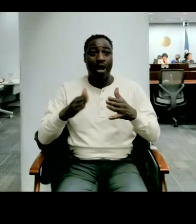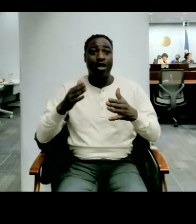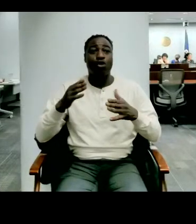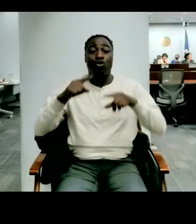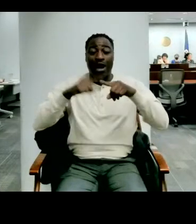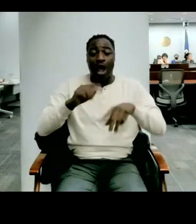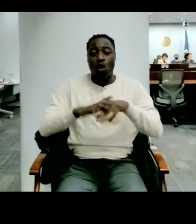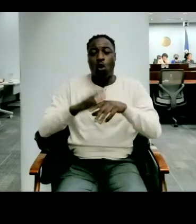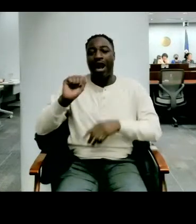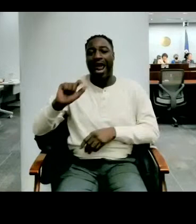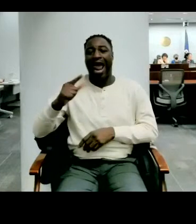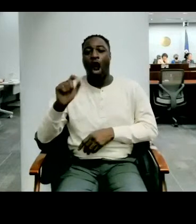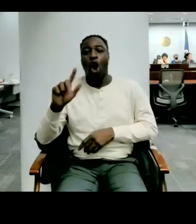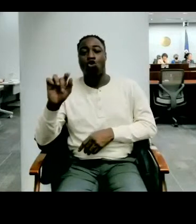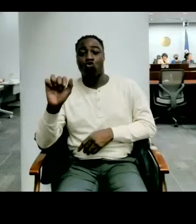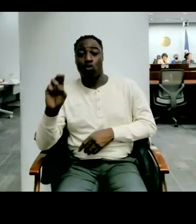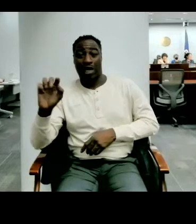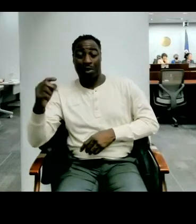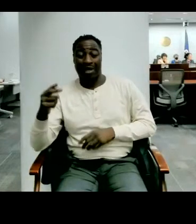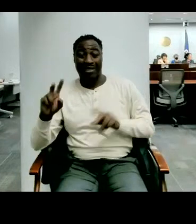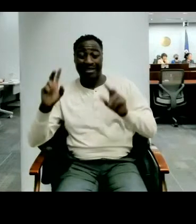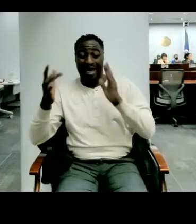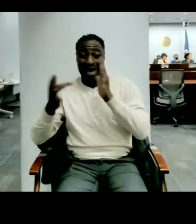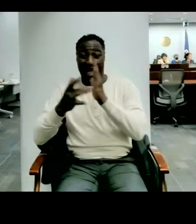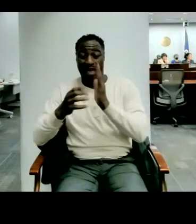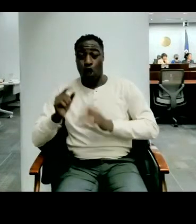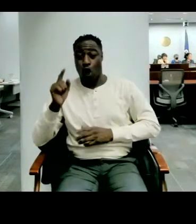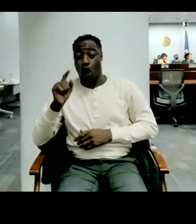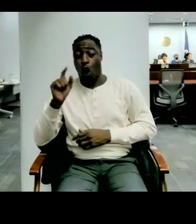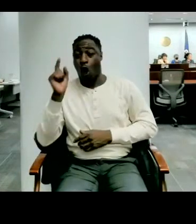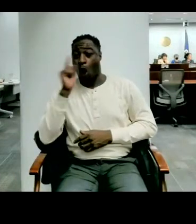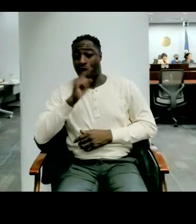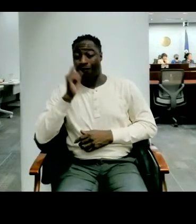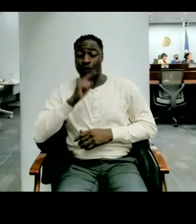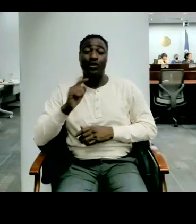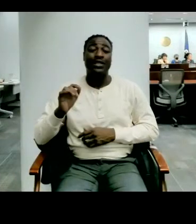on algorithmic technology and Artificial Intelligence in when hiring can replicate